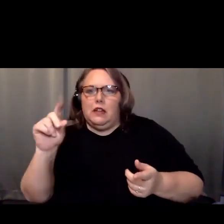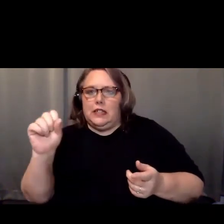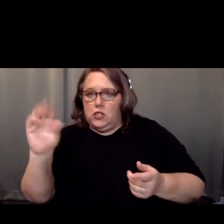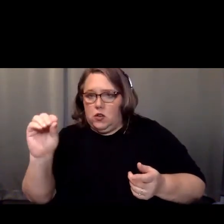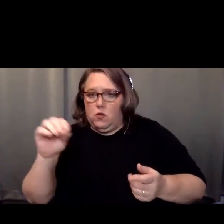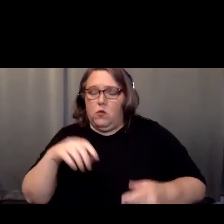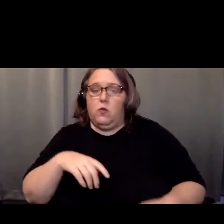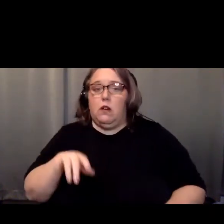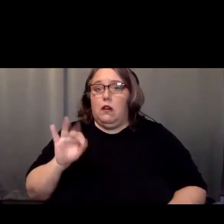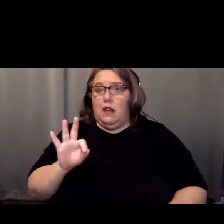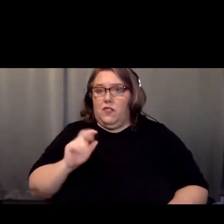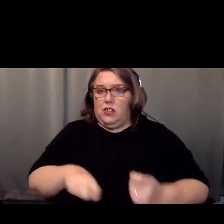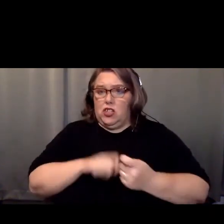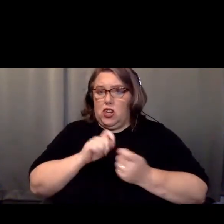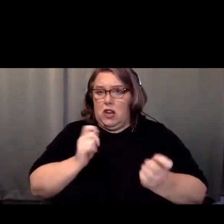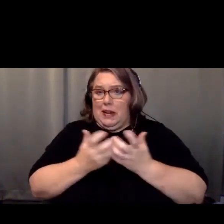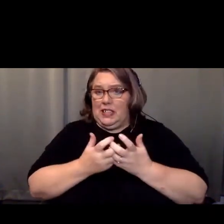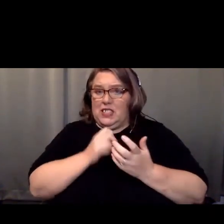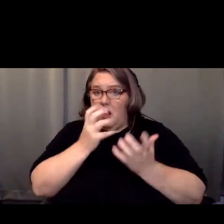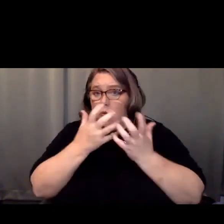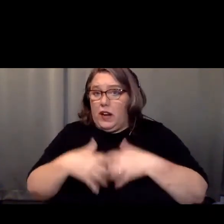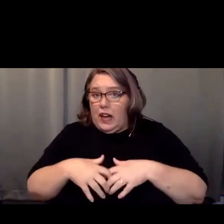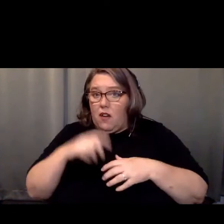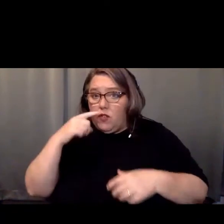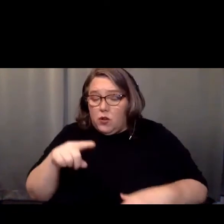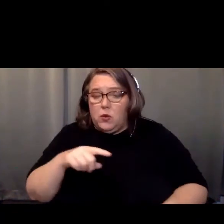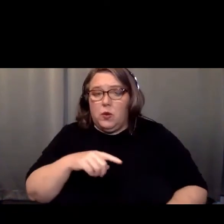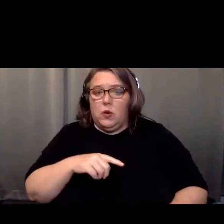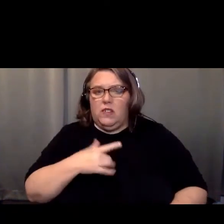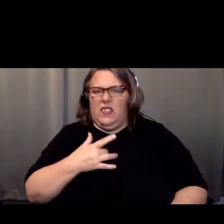that you think it's not working out for you currently